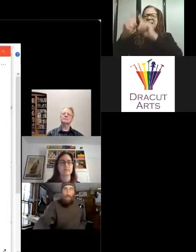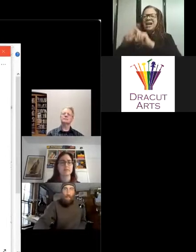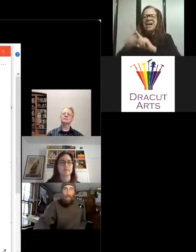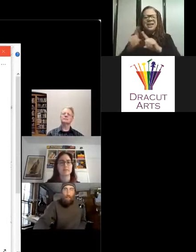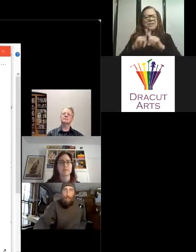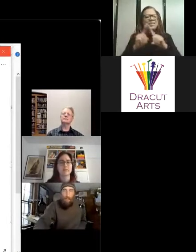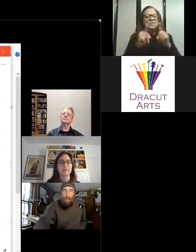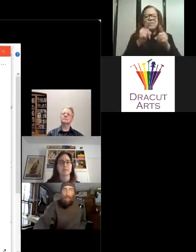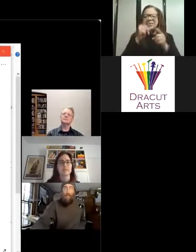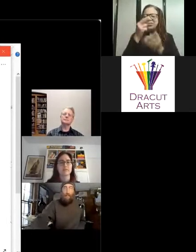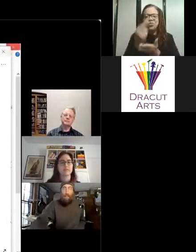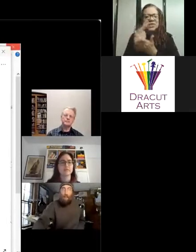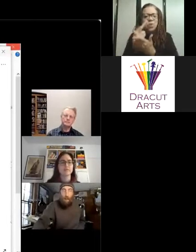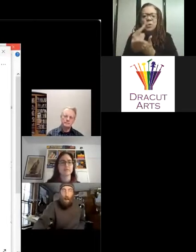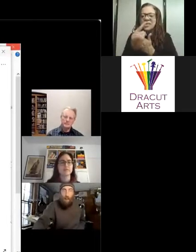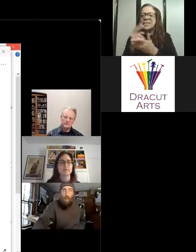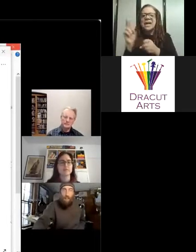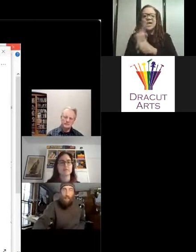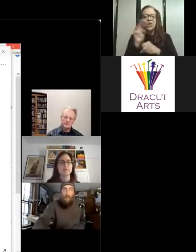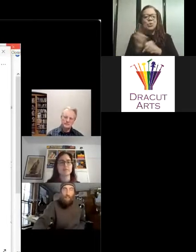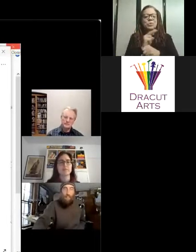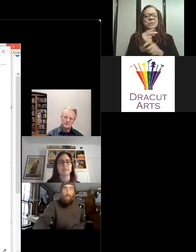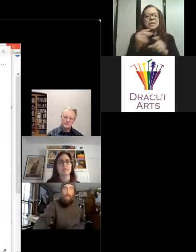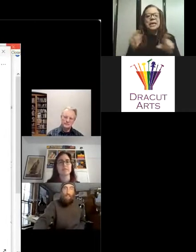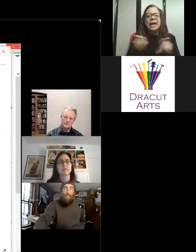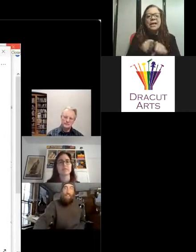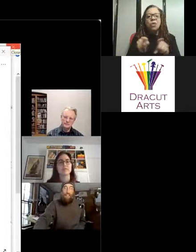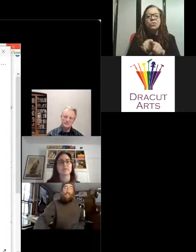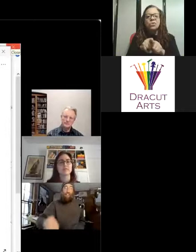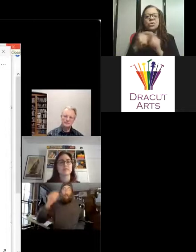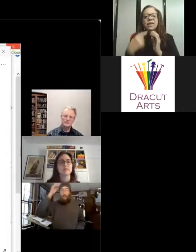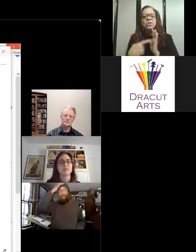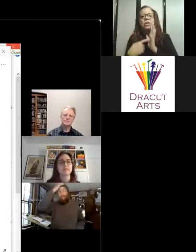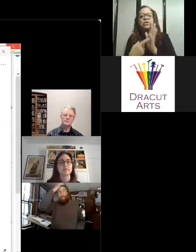a lot of different-- oh, actually, I'll just show this the next couple pages I